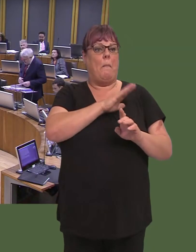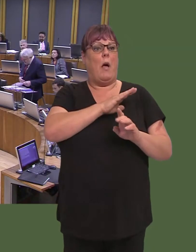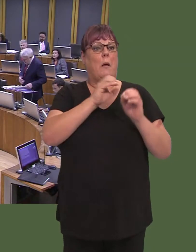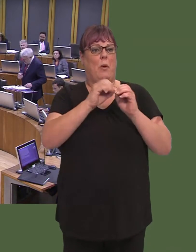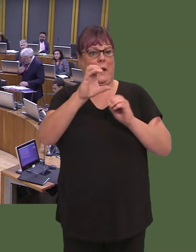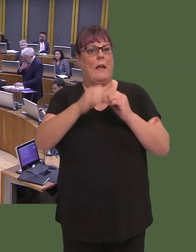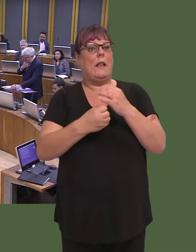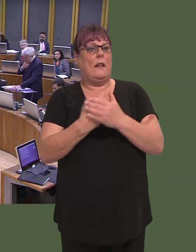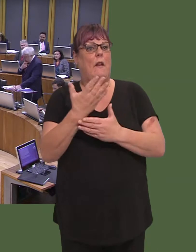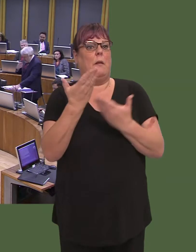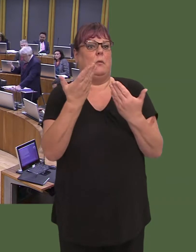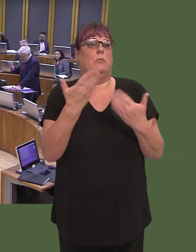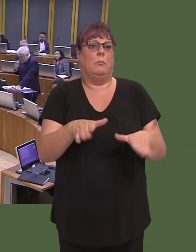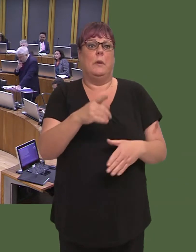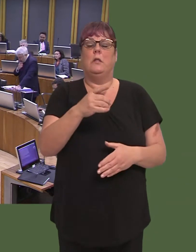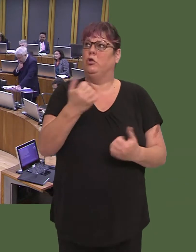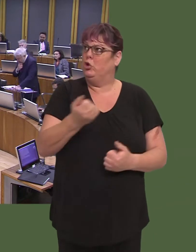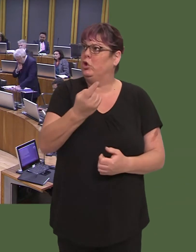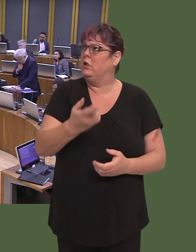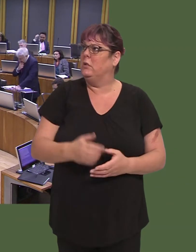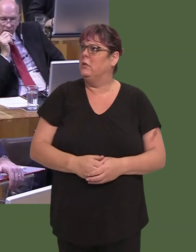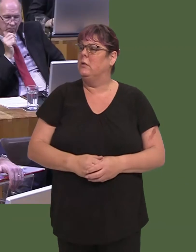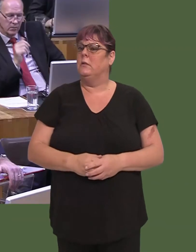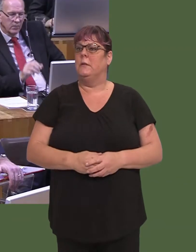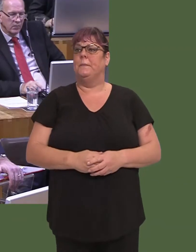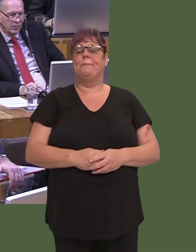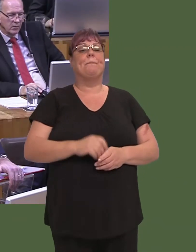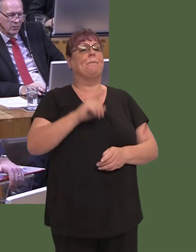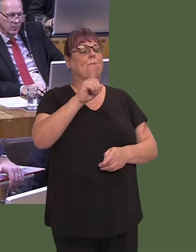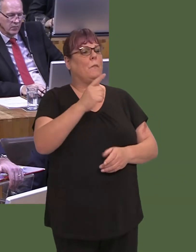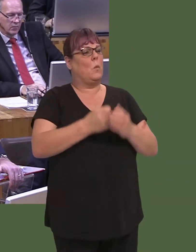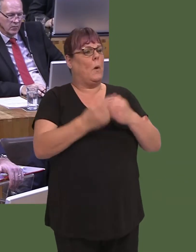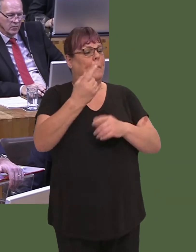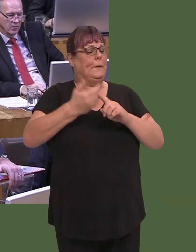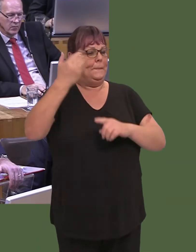Carwyn Jones AM: Well, the history of Parc Bryn Cegin is this, and the Member is right